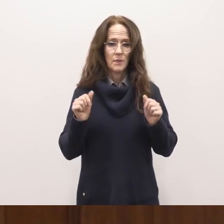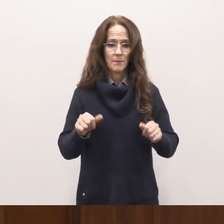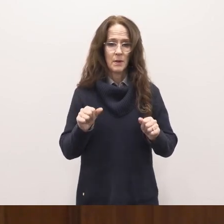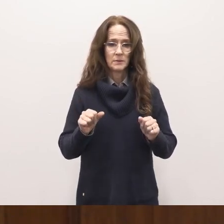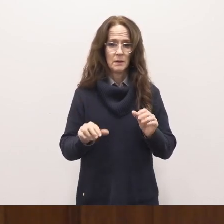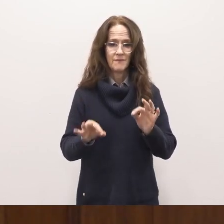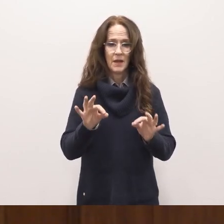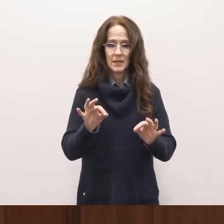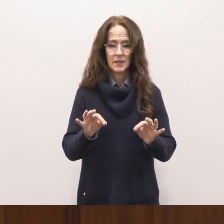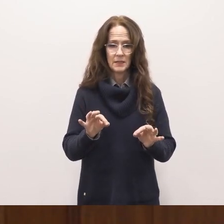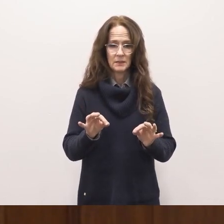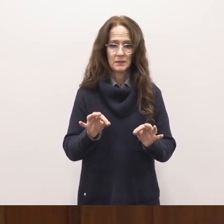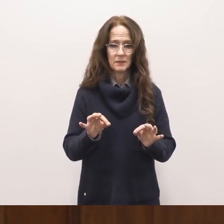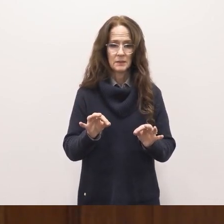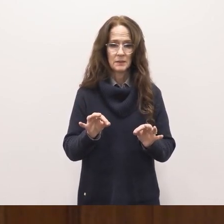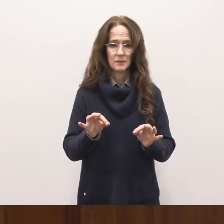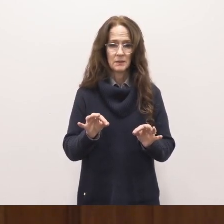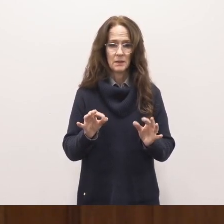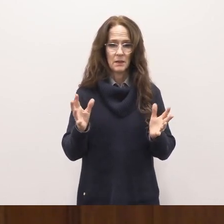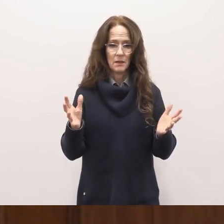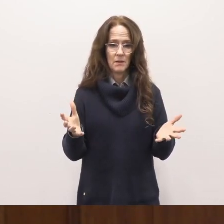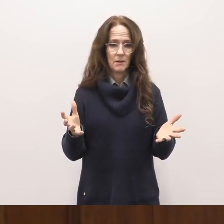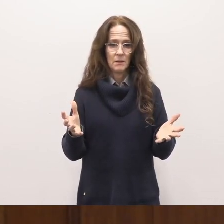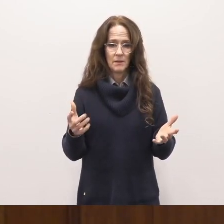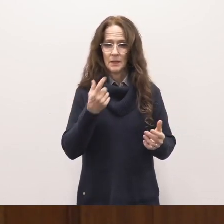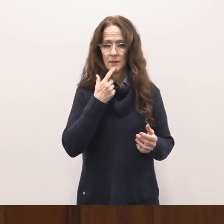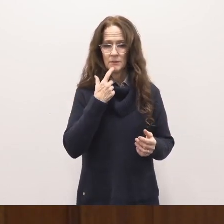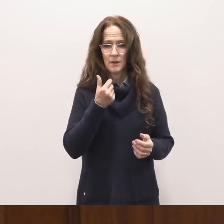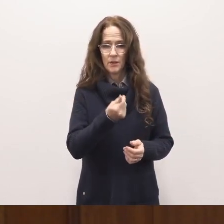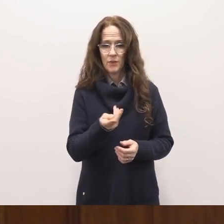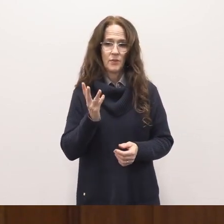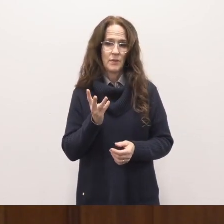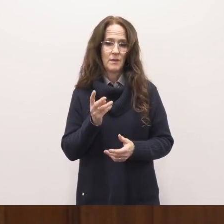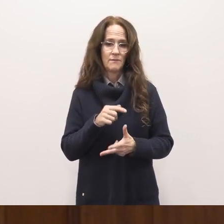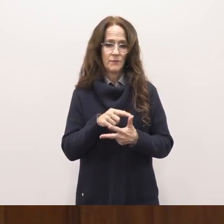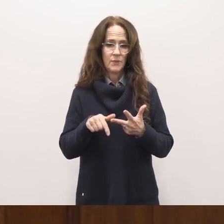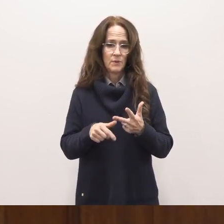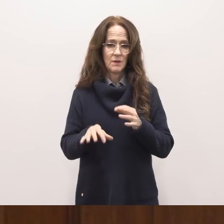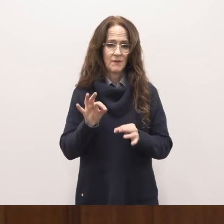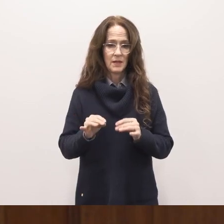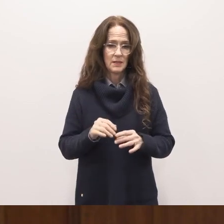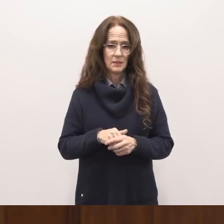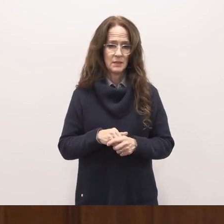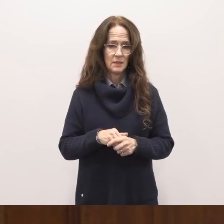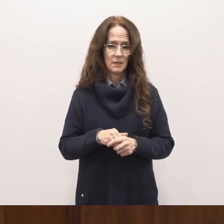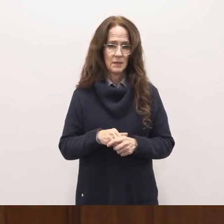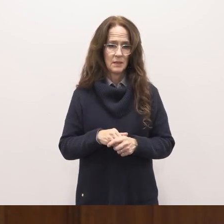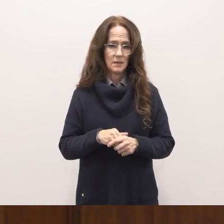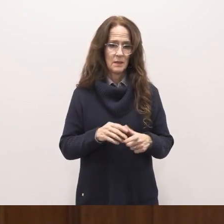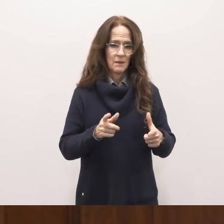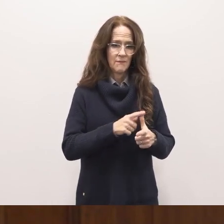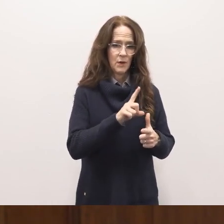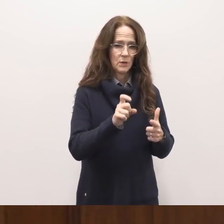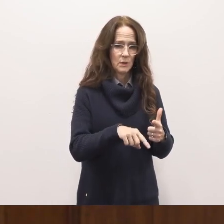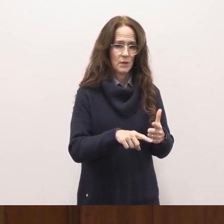Then, in this case, like you said, there's just three findings. So, that's the first question. And then, I have a question around,